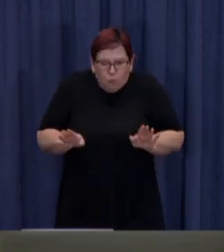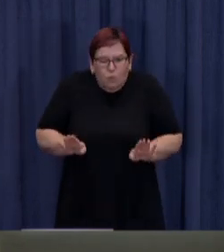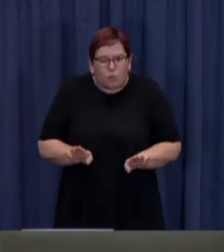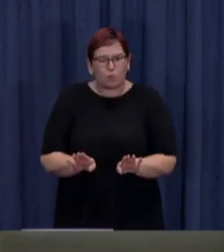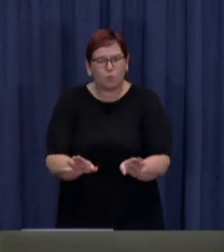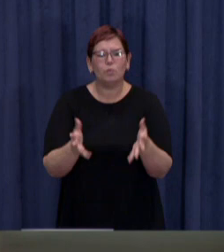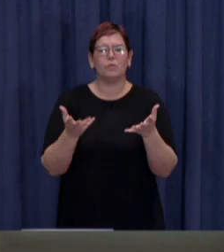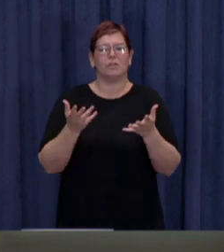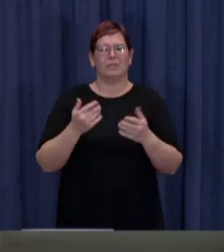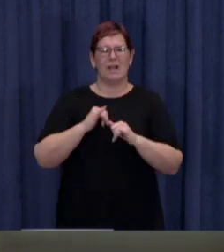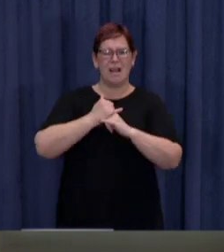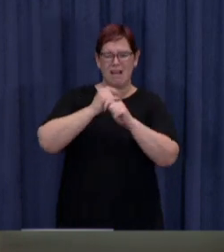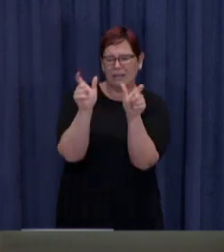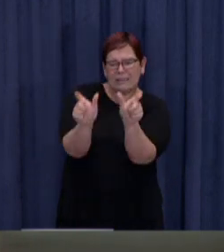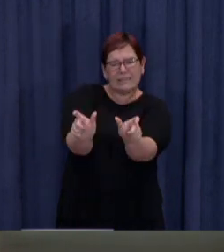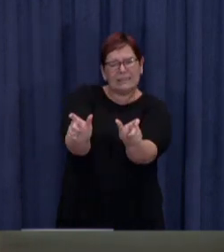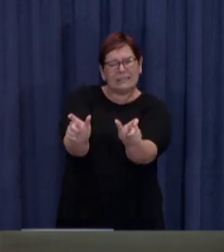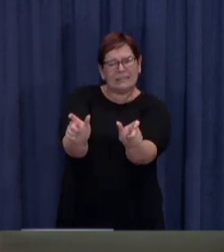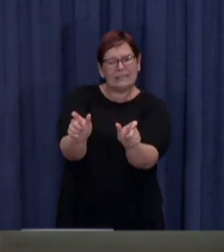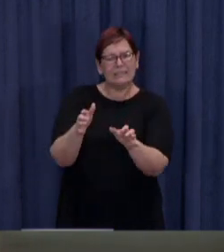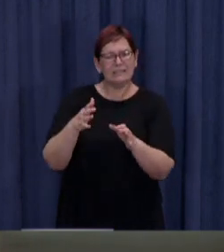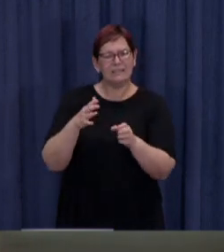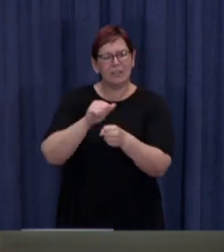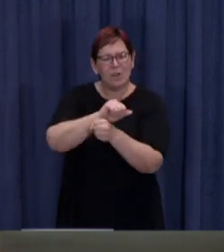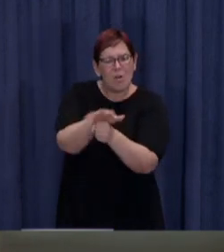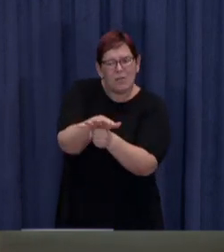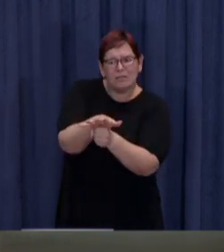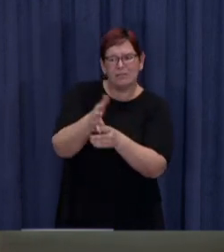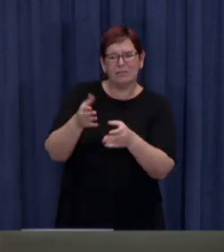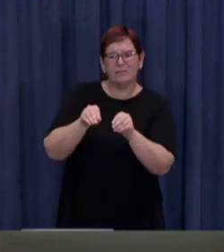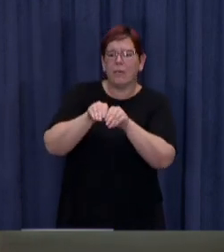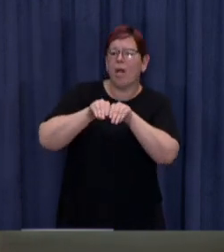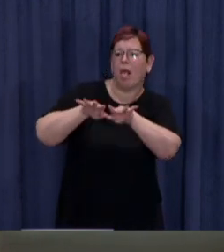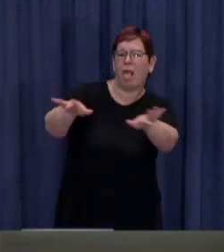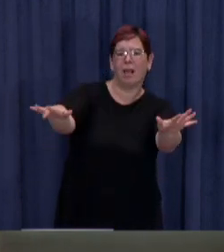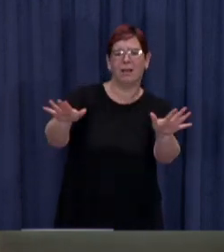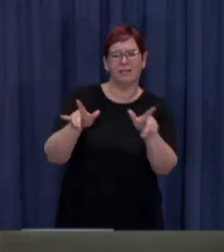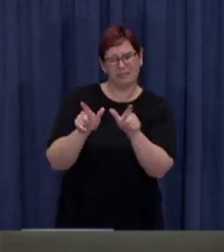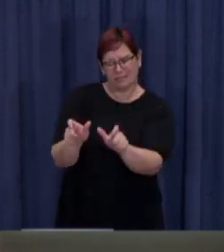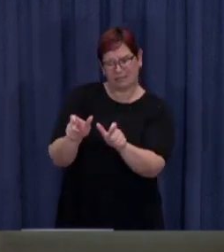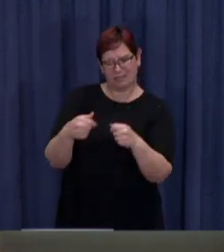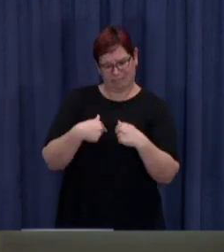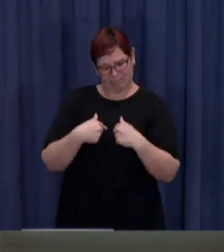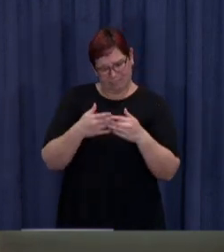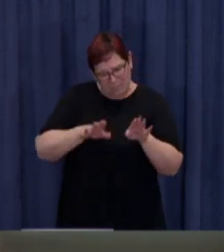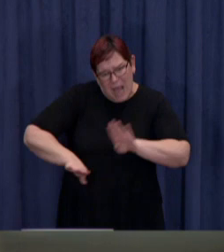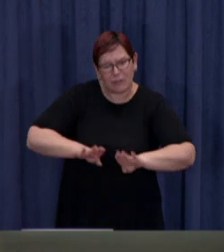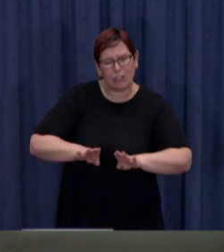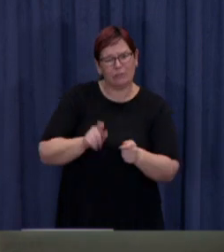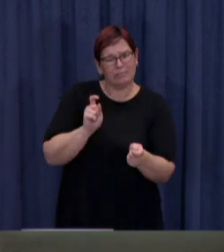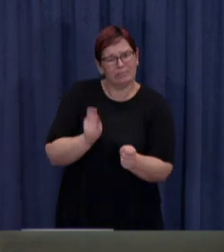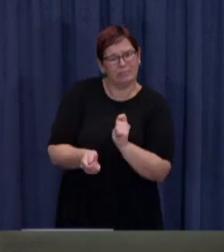aren't taken and so I believe we are taking the steps necessary including what bring your for did today including what I'm doing today and many other